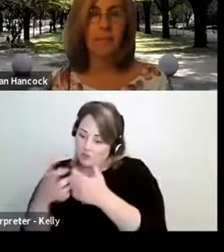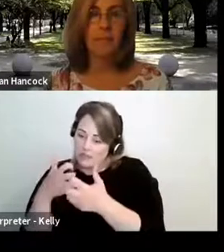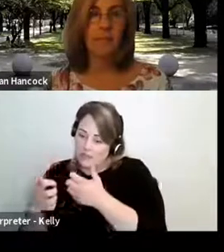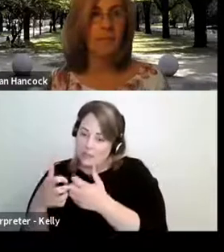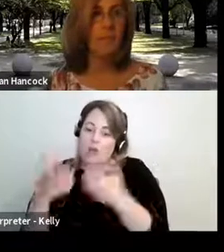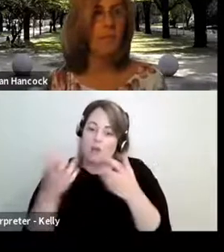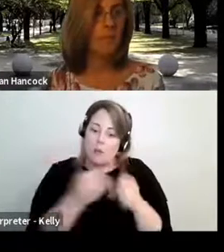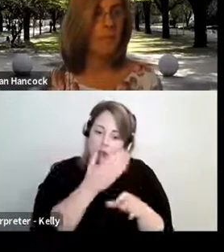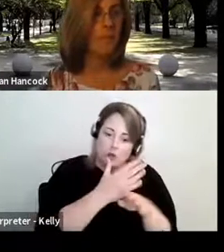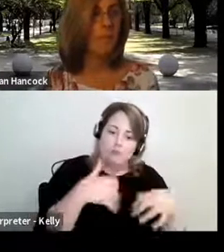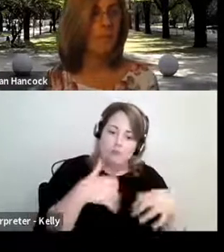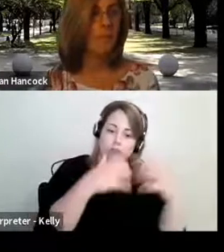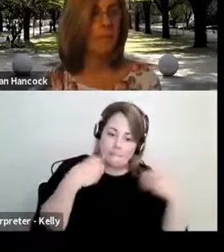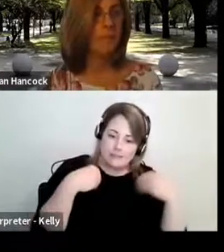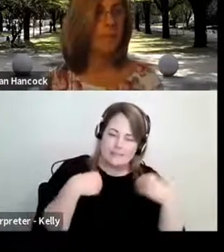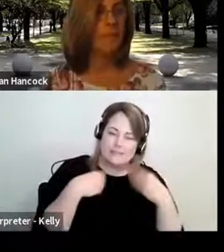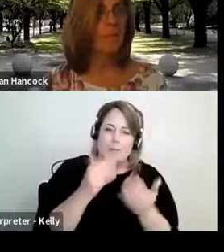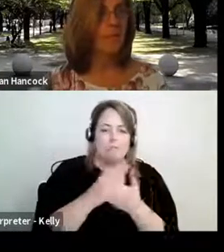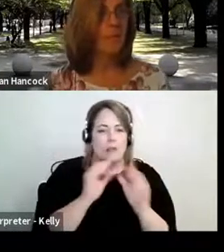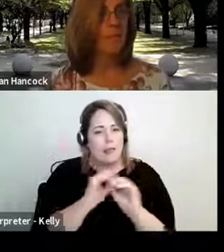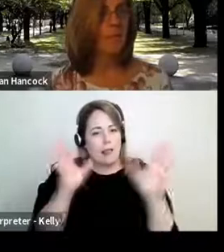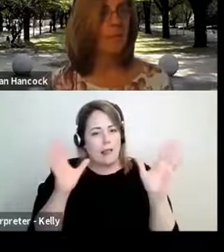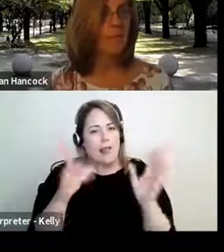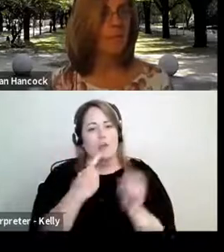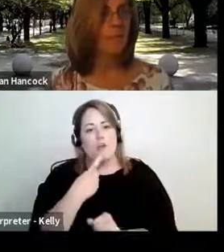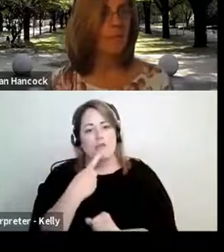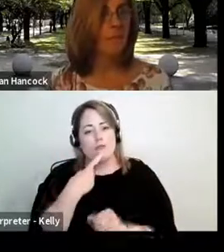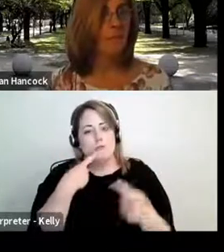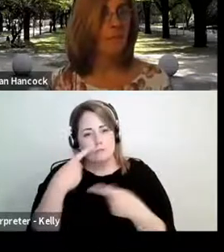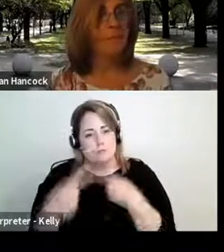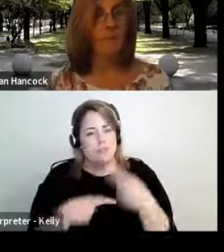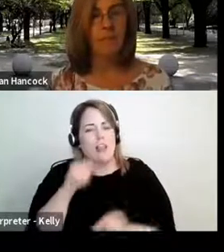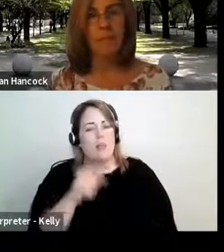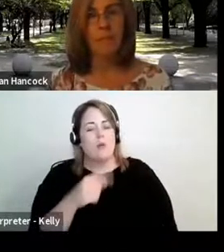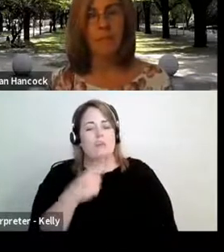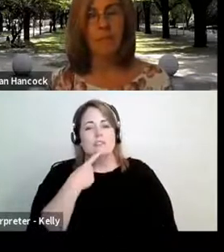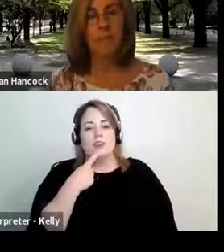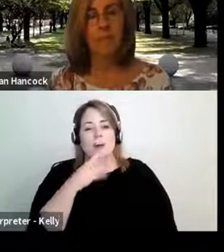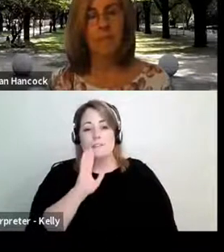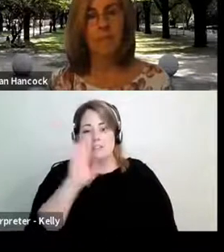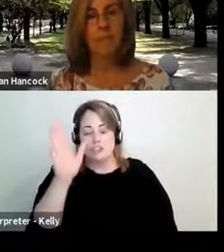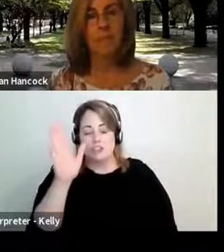So it's kind of those sessions that we tend to see the most value reported from our students,